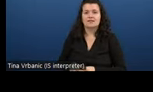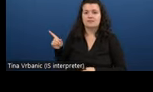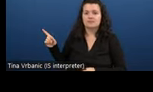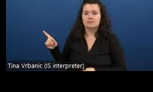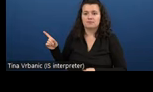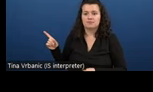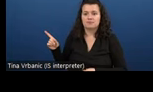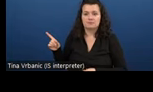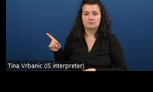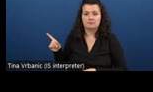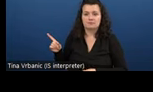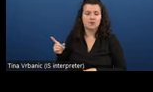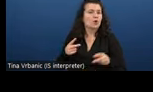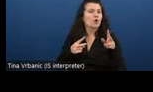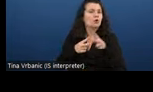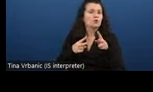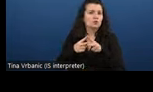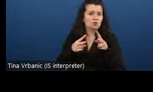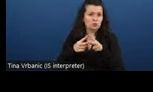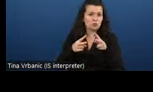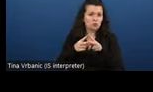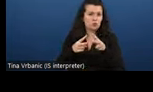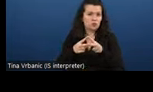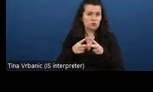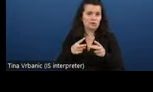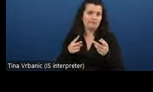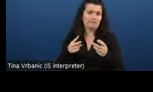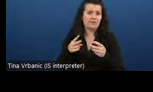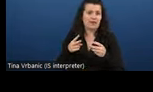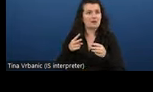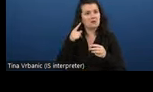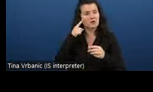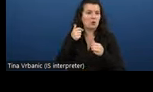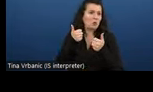two tools that are very useful and I would like to refer to, we have developed together